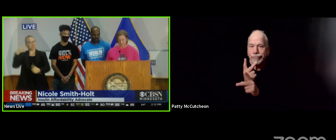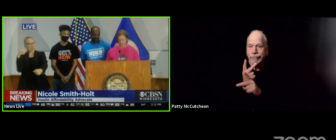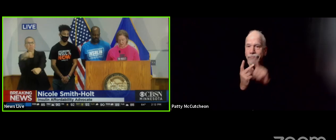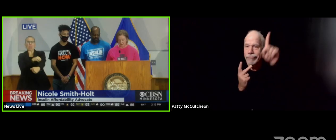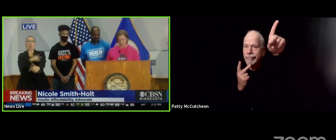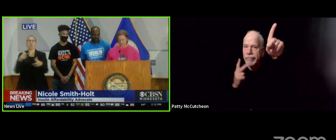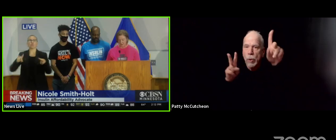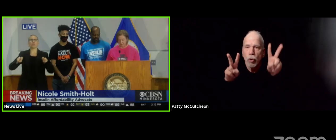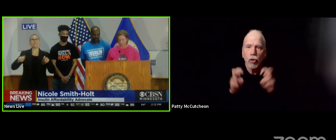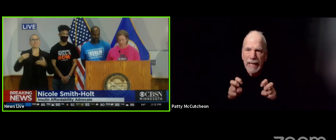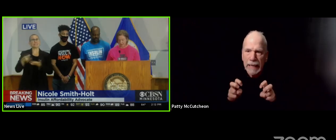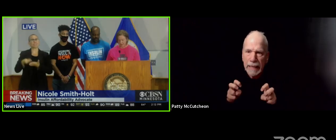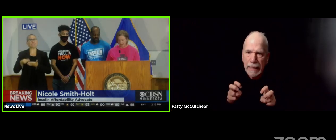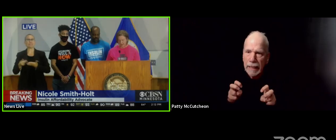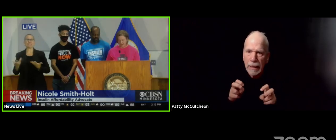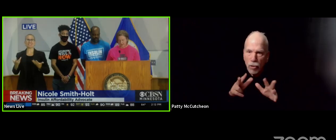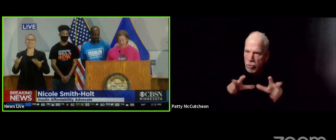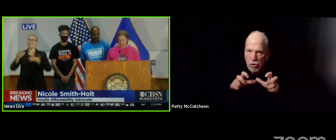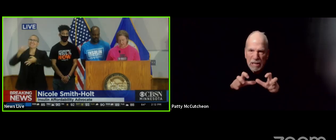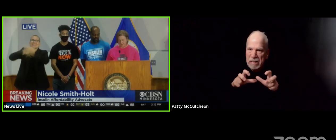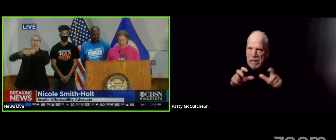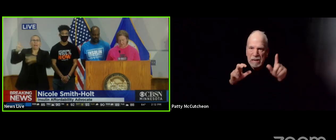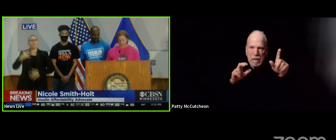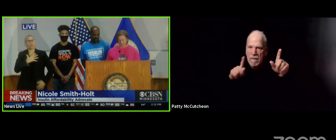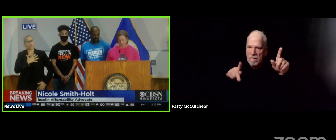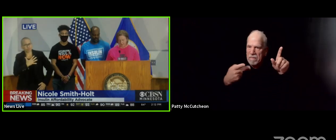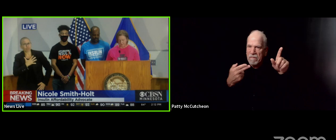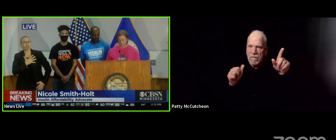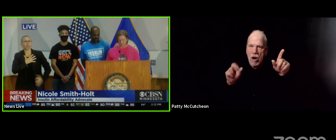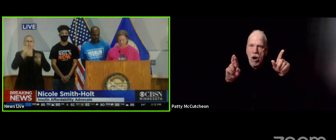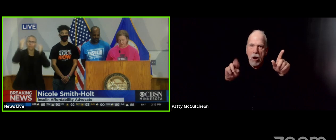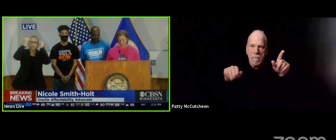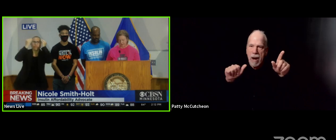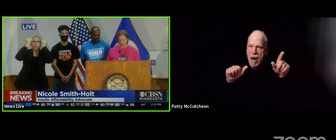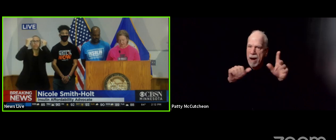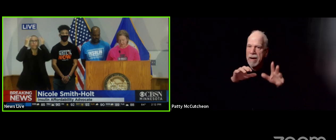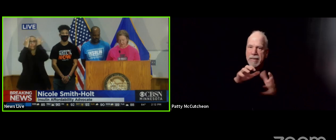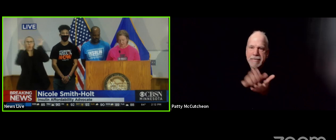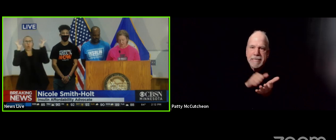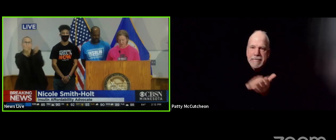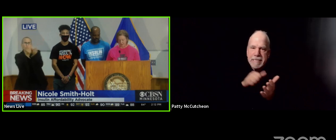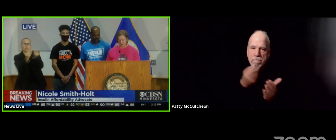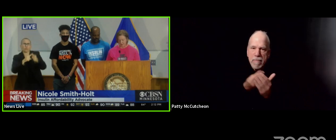SOLUTIONS. THESE ARE THE SAME PEOPLE WHO HAVE DRIVEN UP THE PRICE OF INSULIN TO UNAFFORDABLE